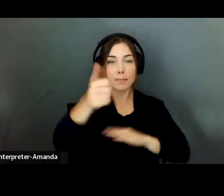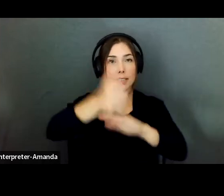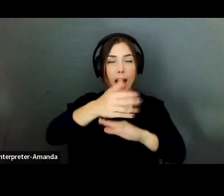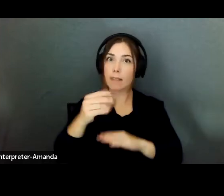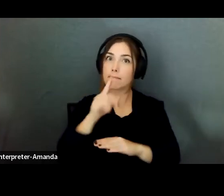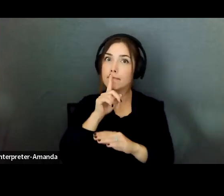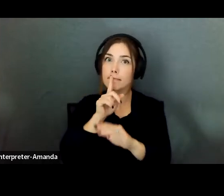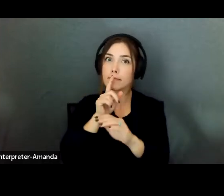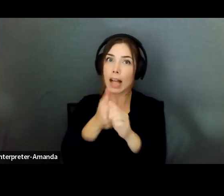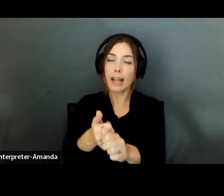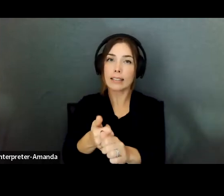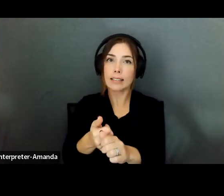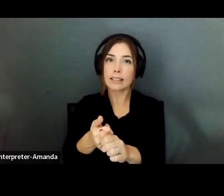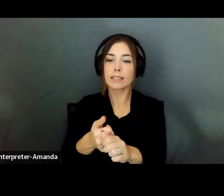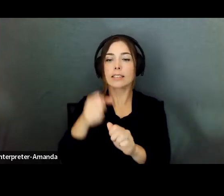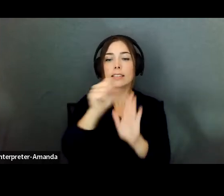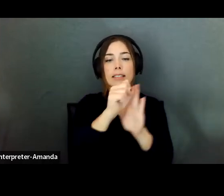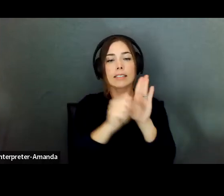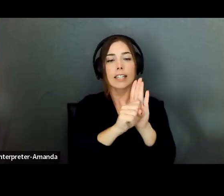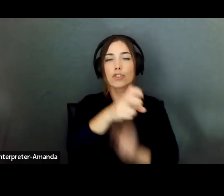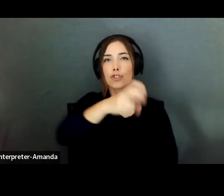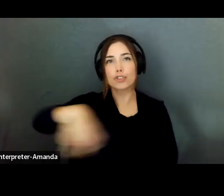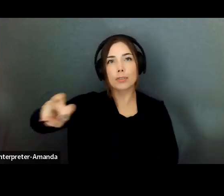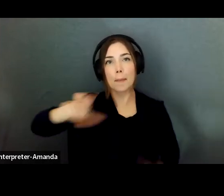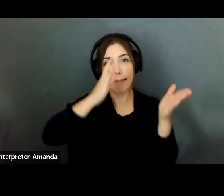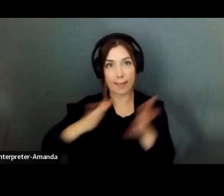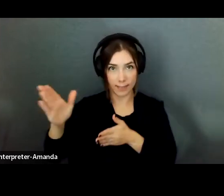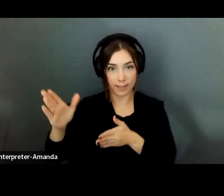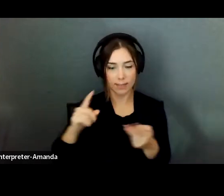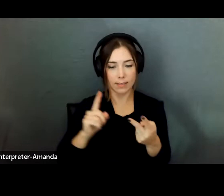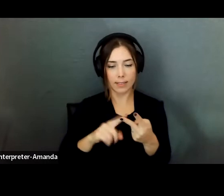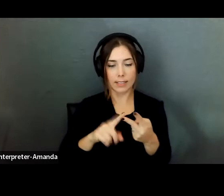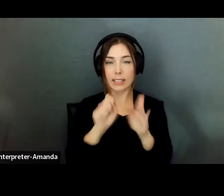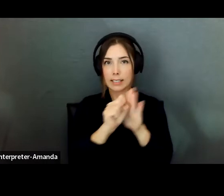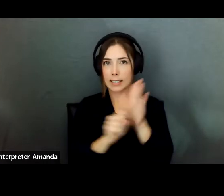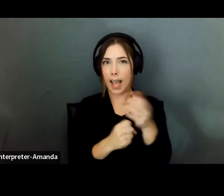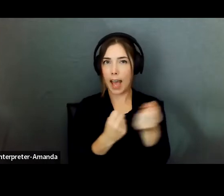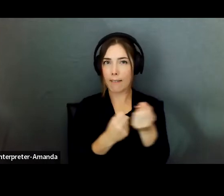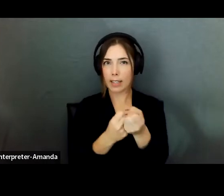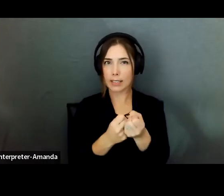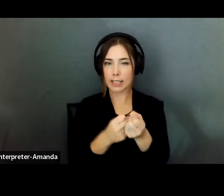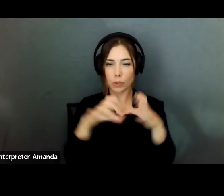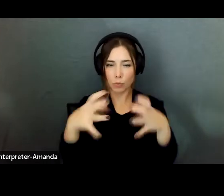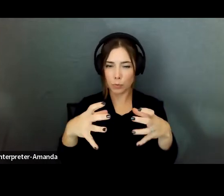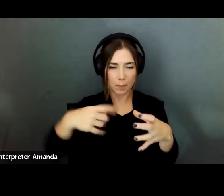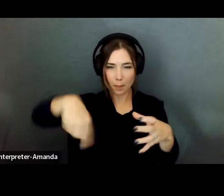comes to the state transition plans. And then when I'm talking about state advocacy entities I'm really talking about all various